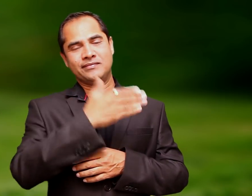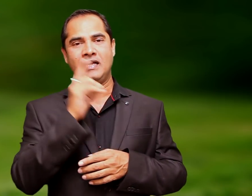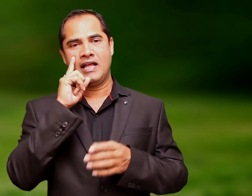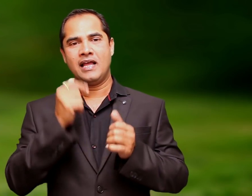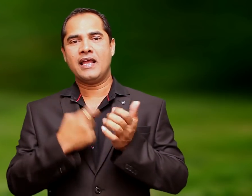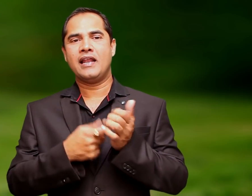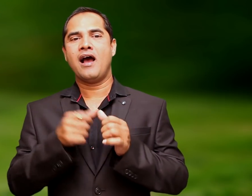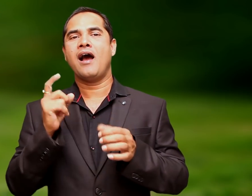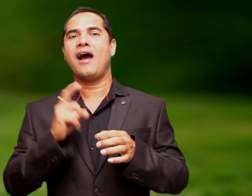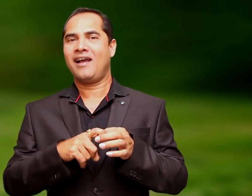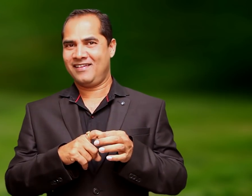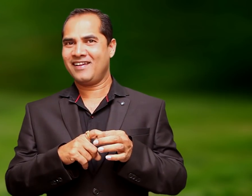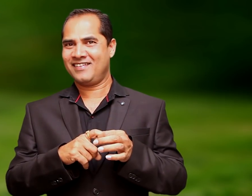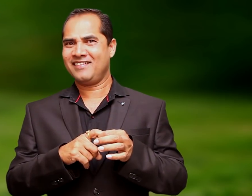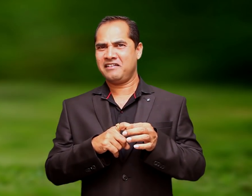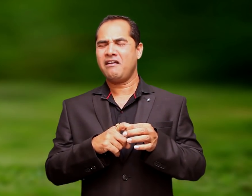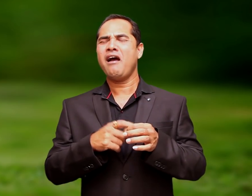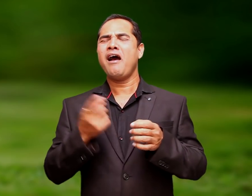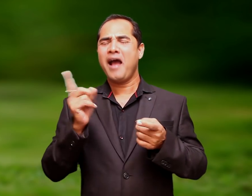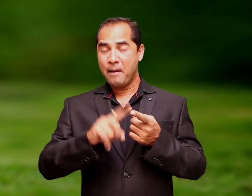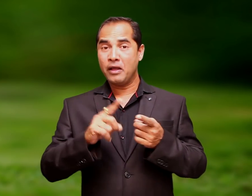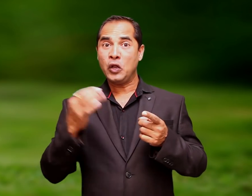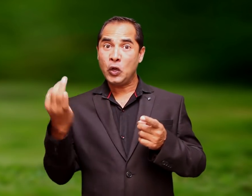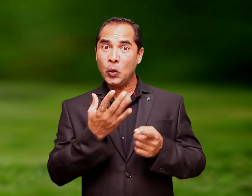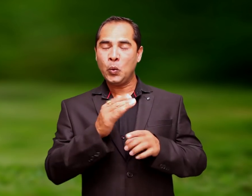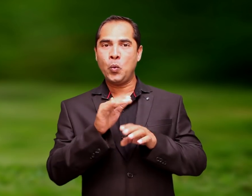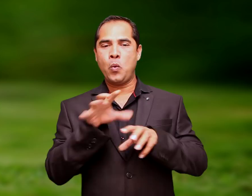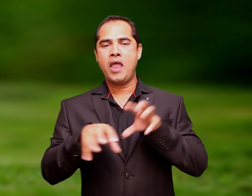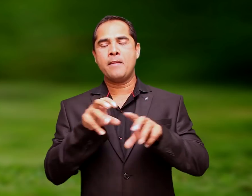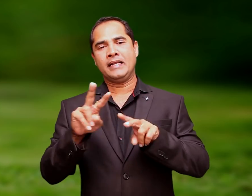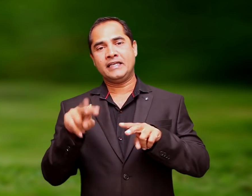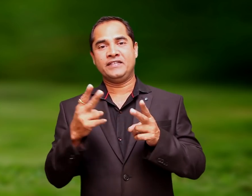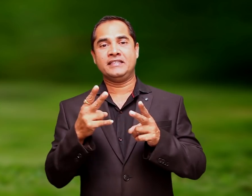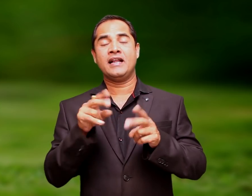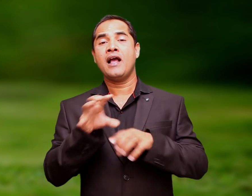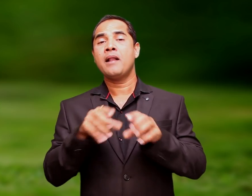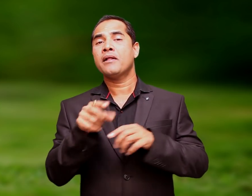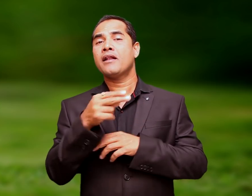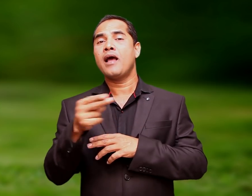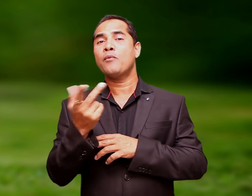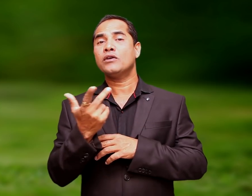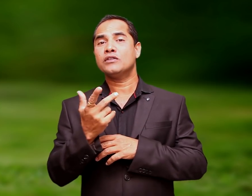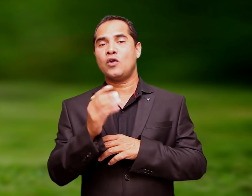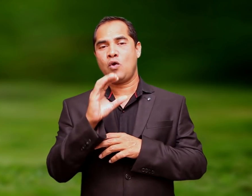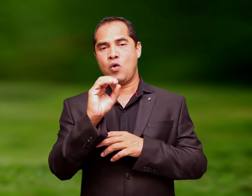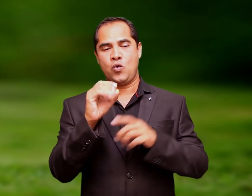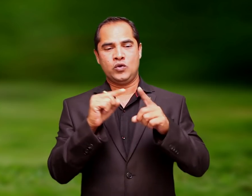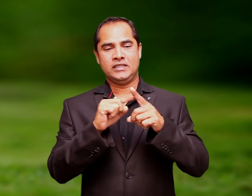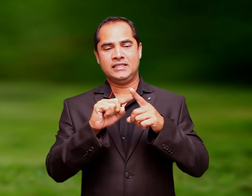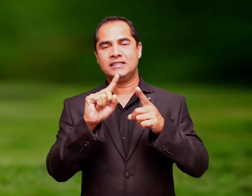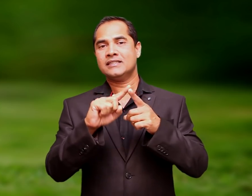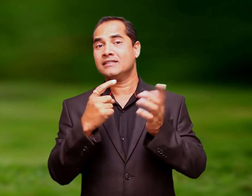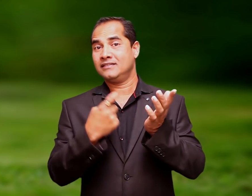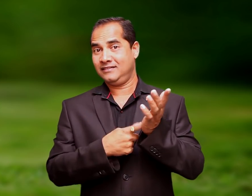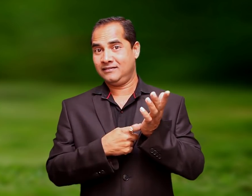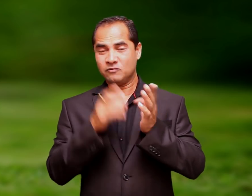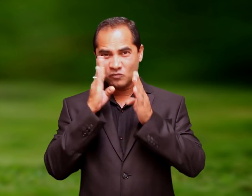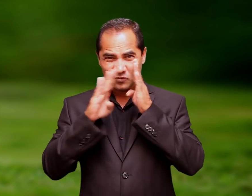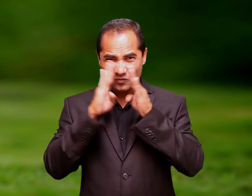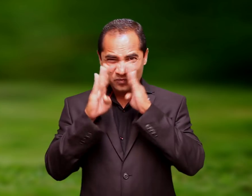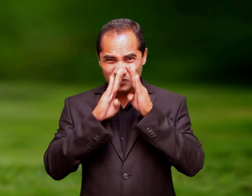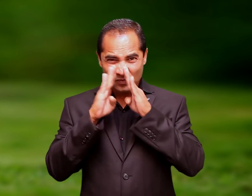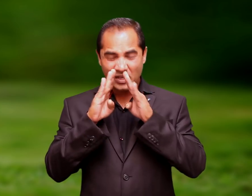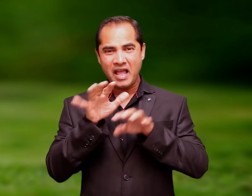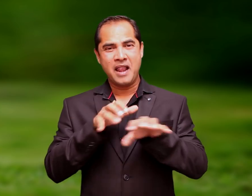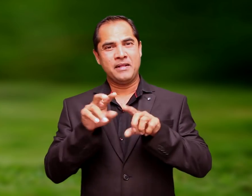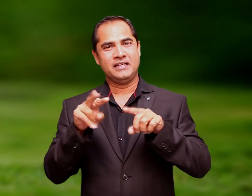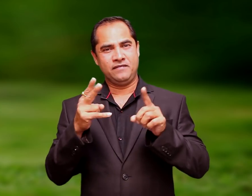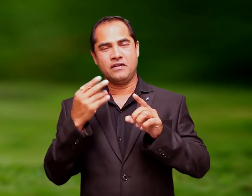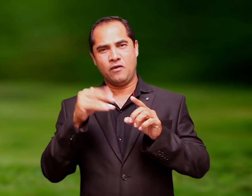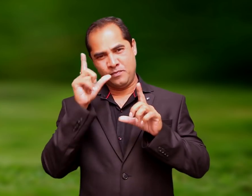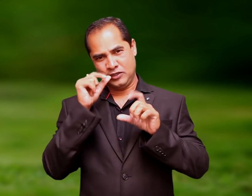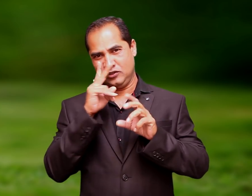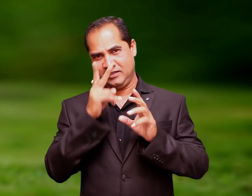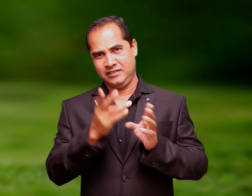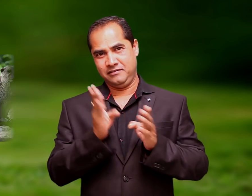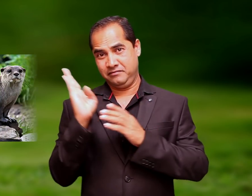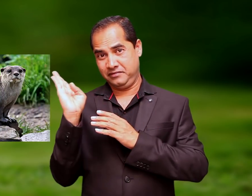But when he moved to Iraq, he happened to see another animal - an otter, you can see